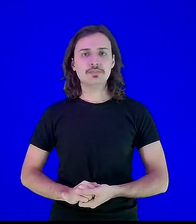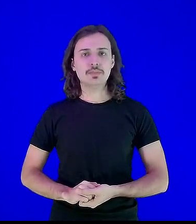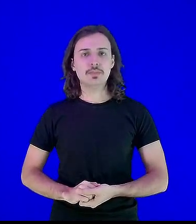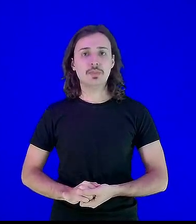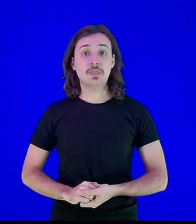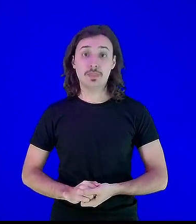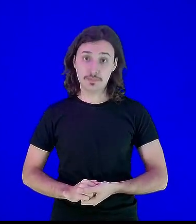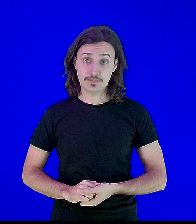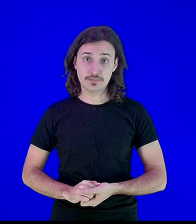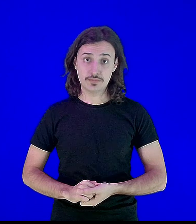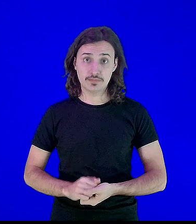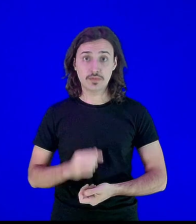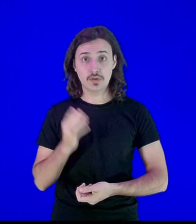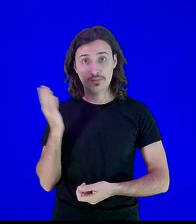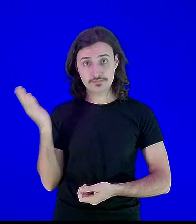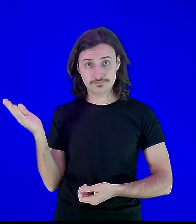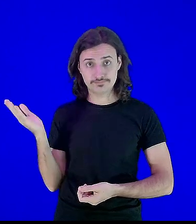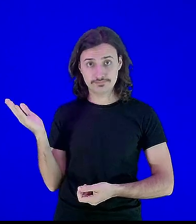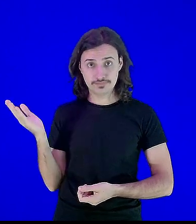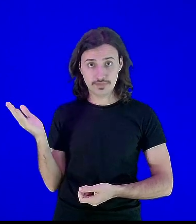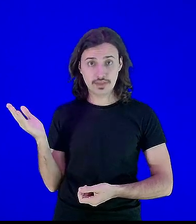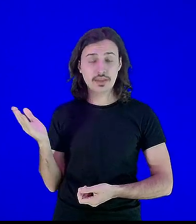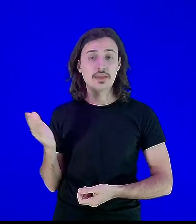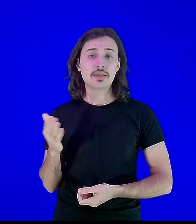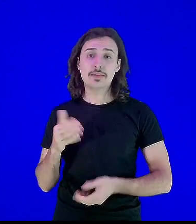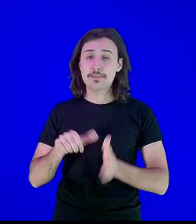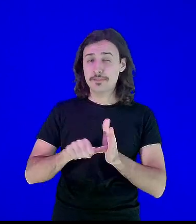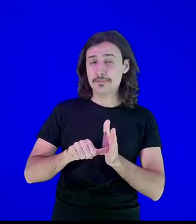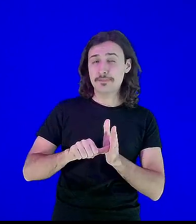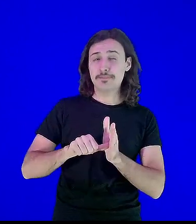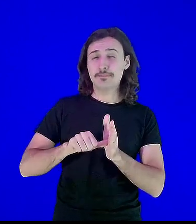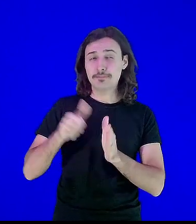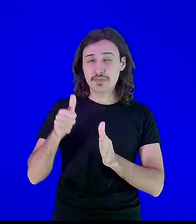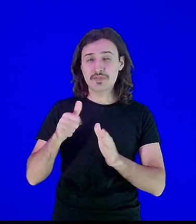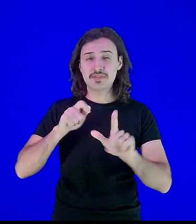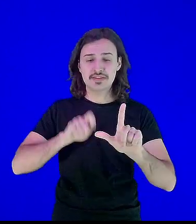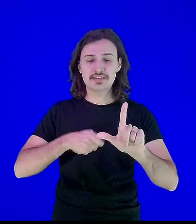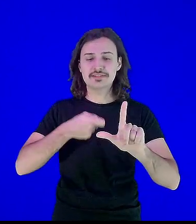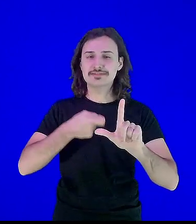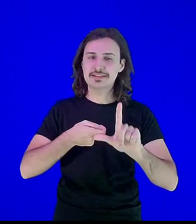this is the very first version of LetraSinal, very simple